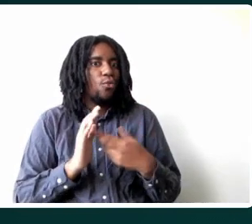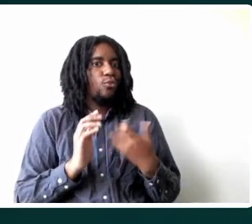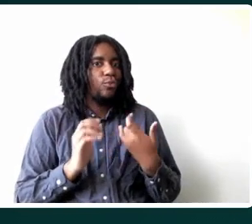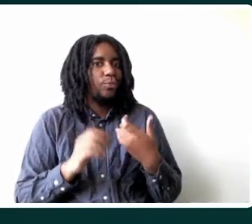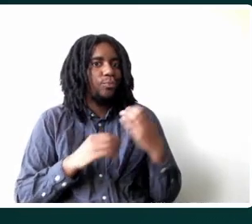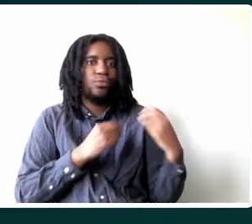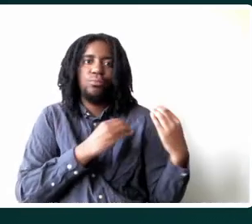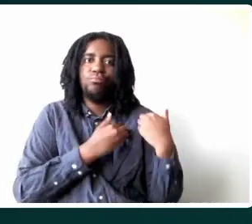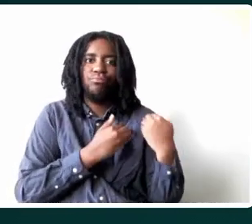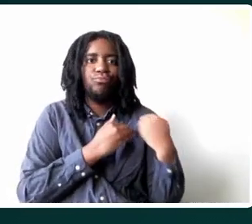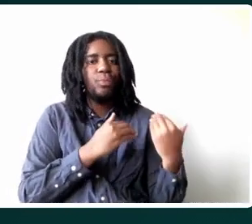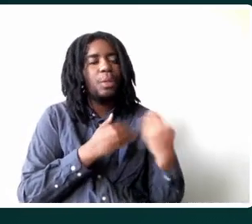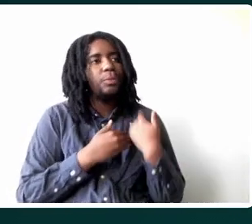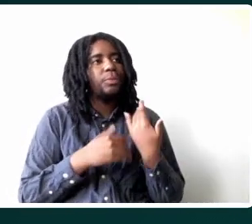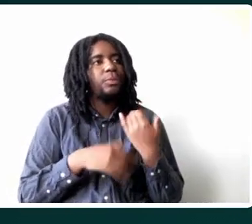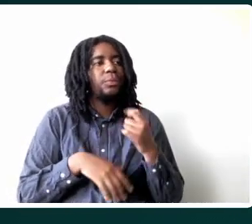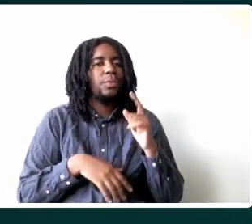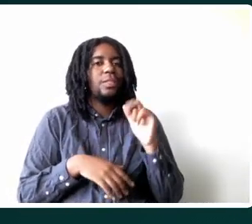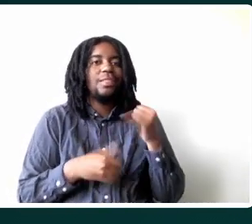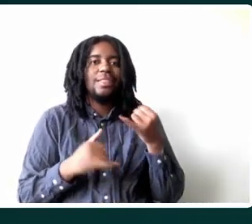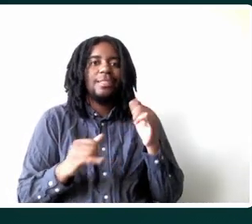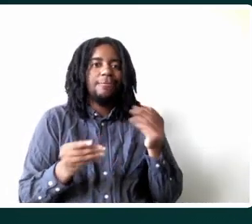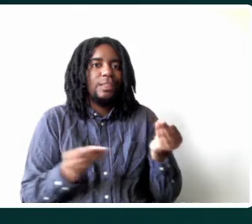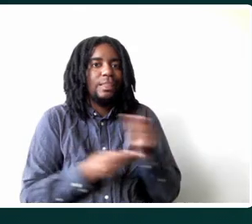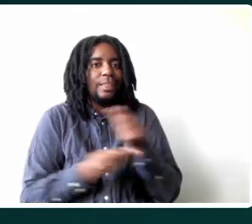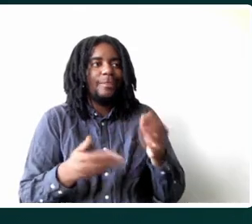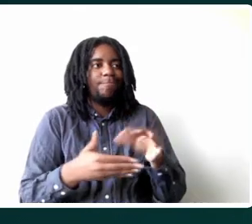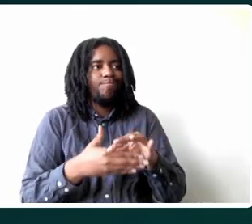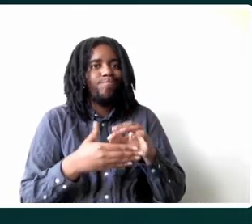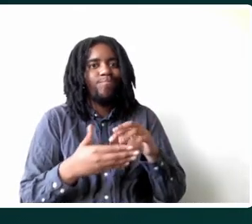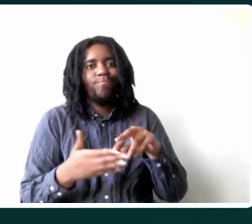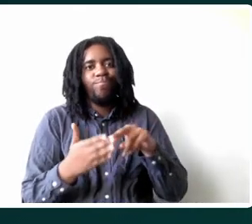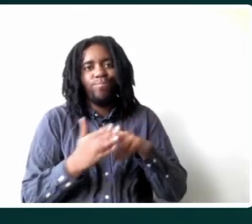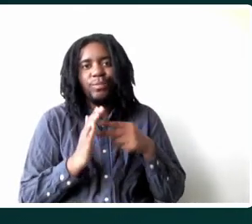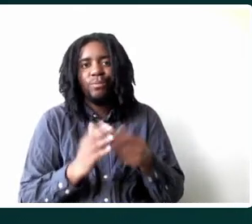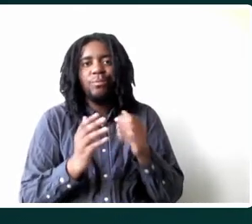facilitate meaningful connection that is much deeper than what often happens on TikTok or on